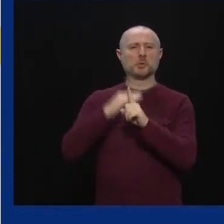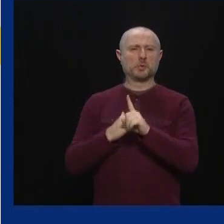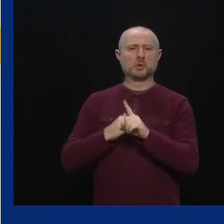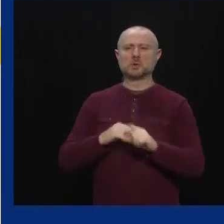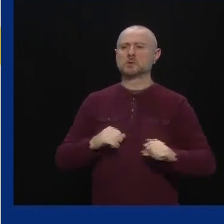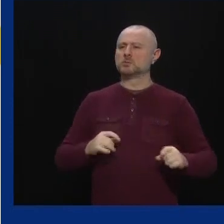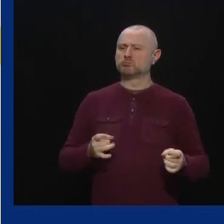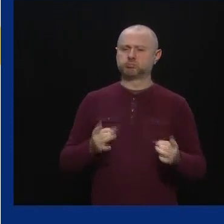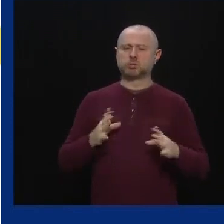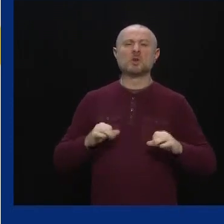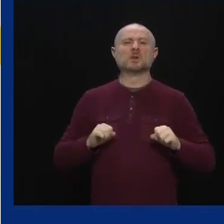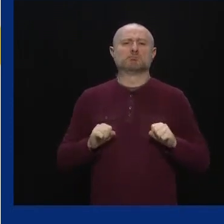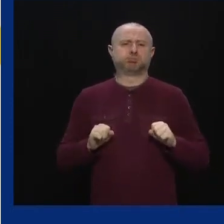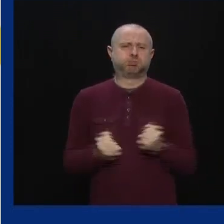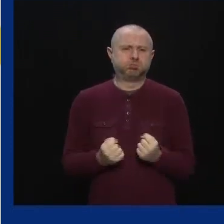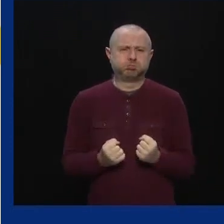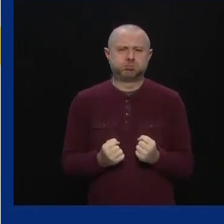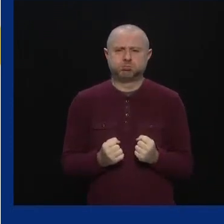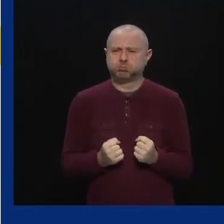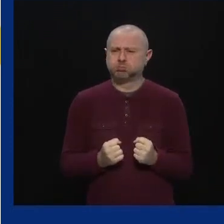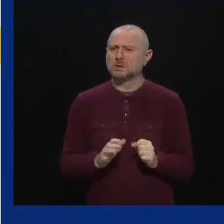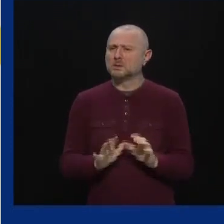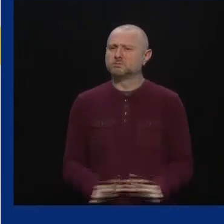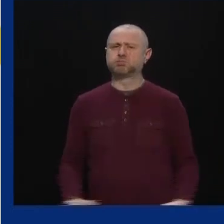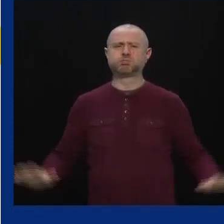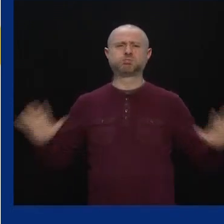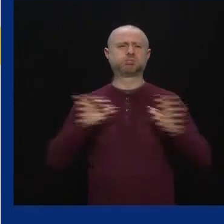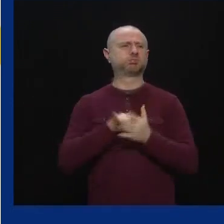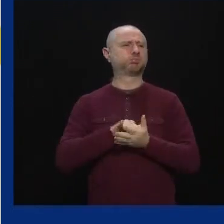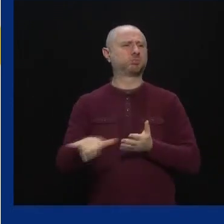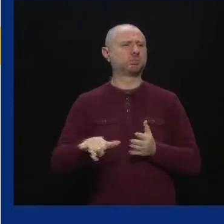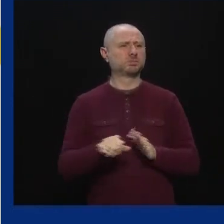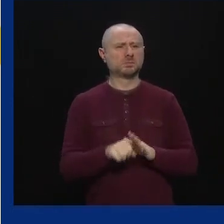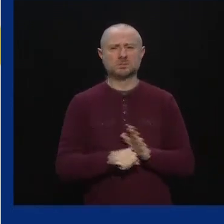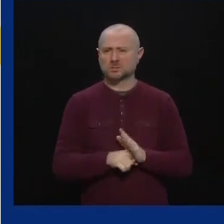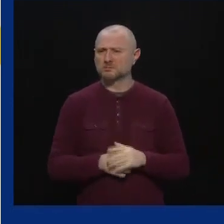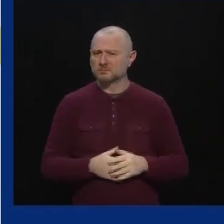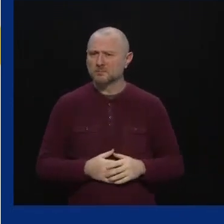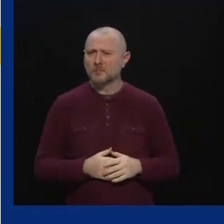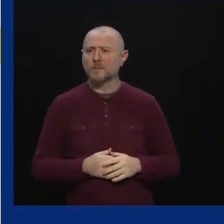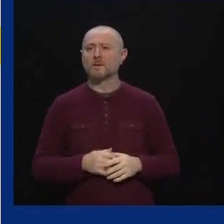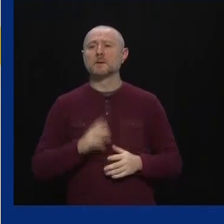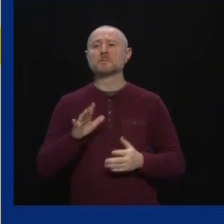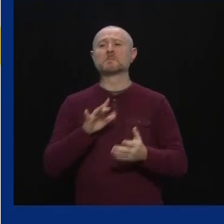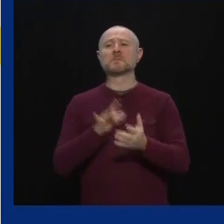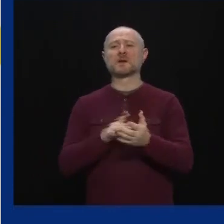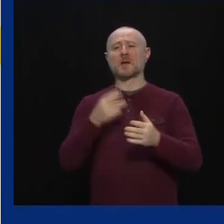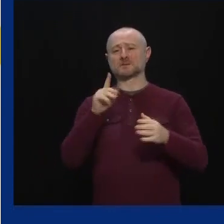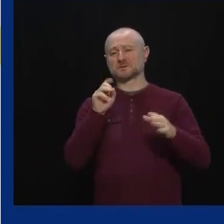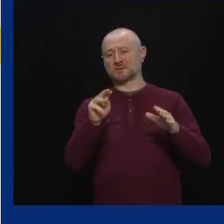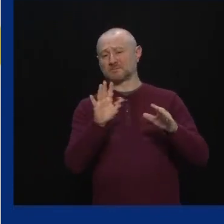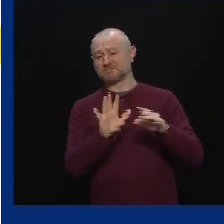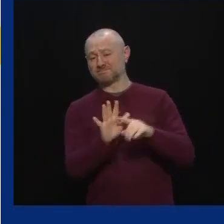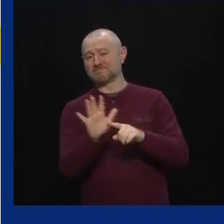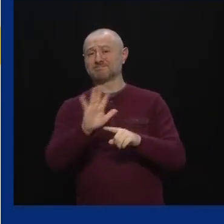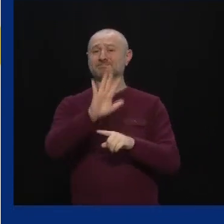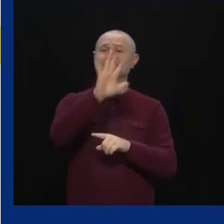THE FIRST IS THAT TONIGHT INTO THE MORNING TOMORROW, THERE ARE GOING TO BE DANGEROUSLY LOW TEMPERATURES ACROSS MUCH OF THE